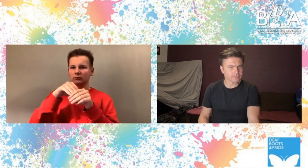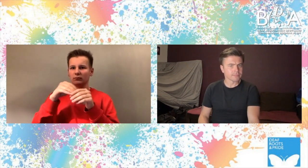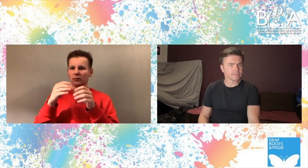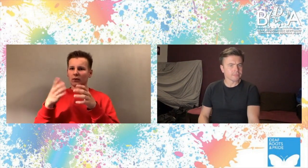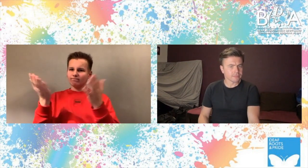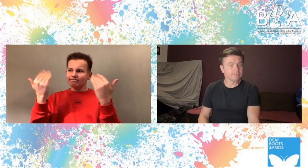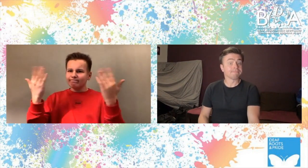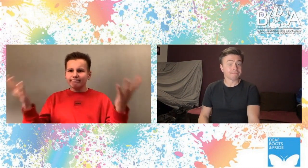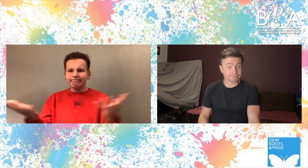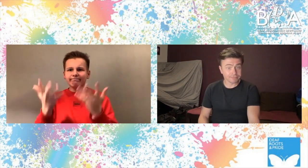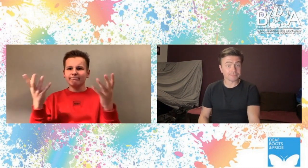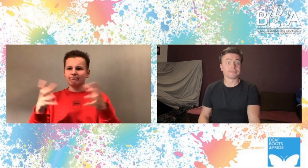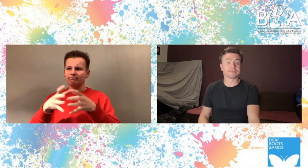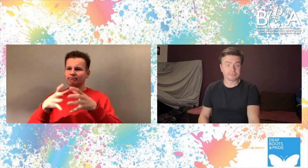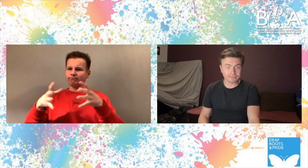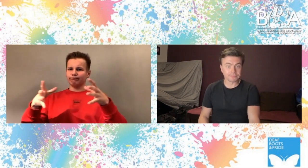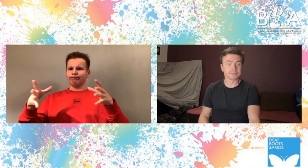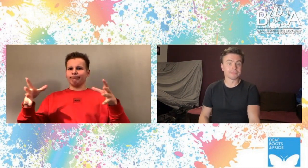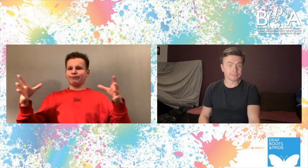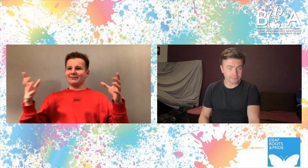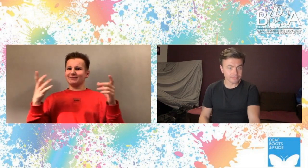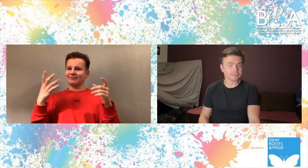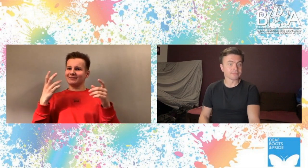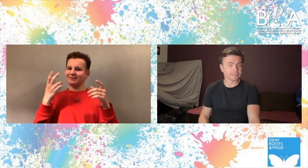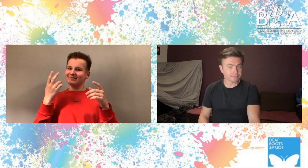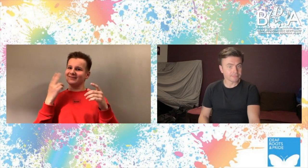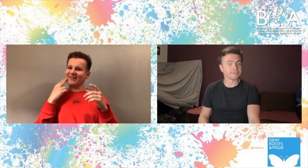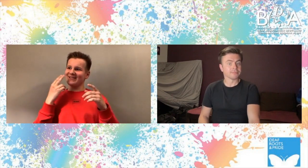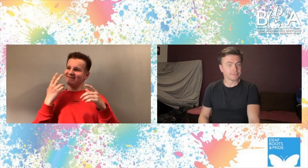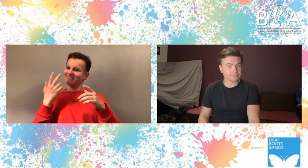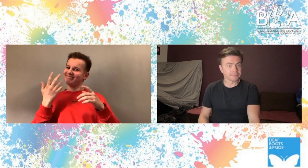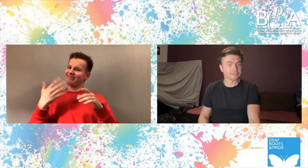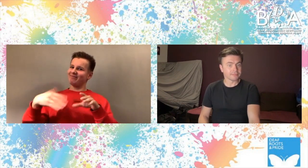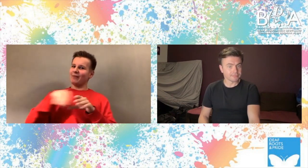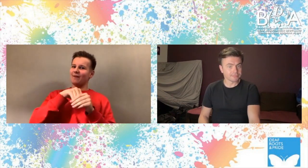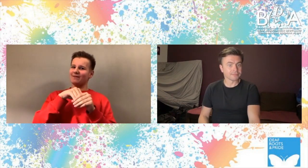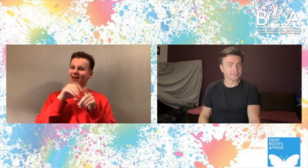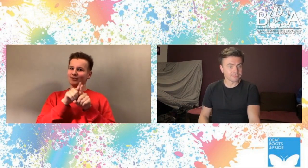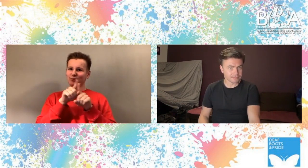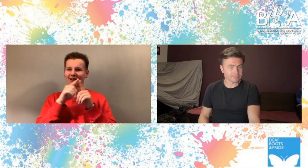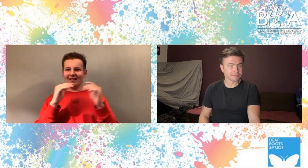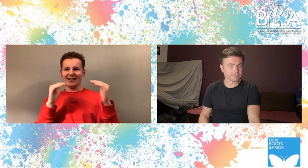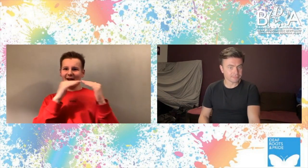home would feel encouraged to get involved or join a group.